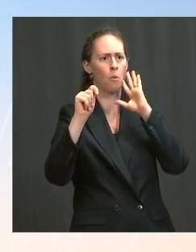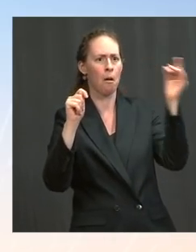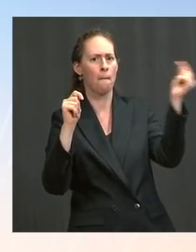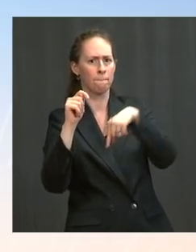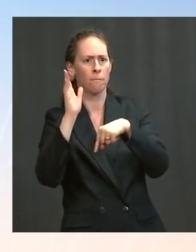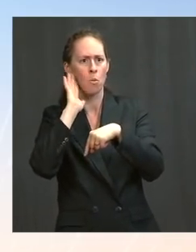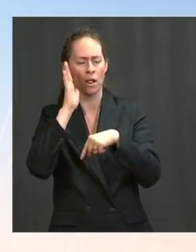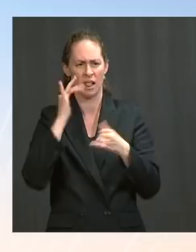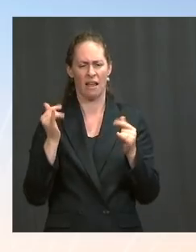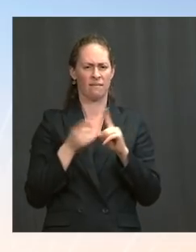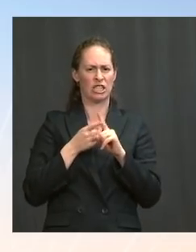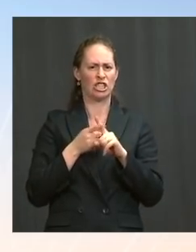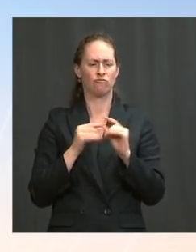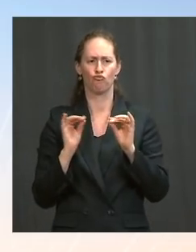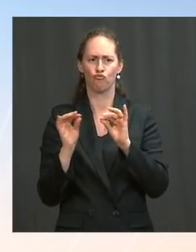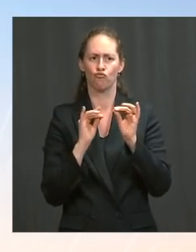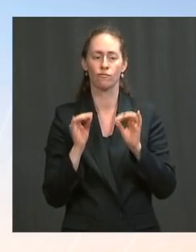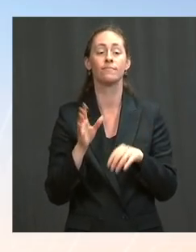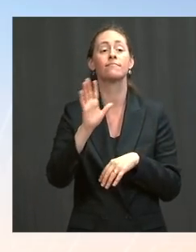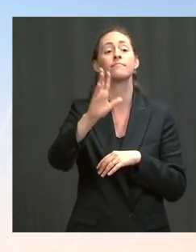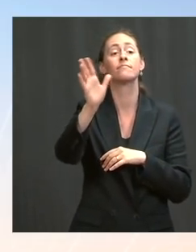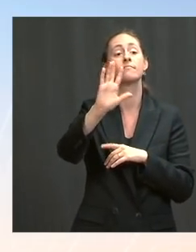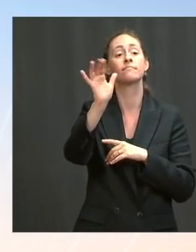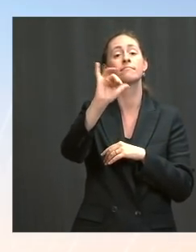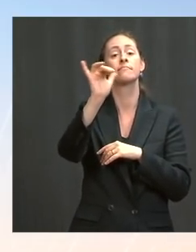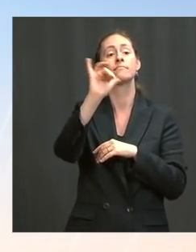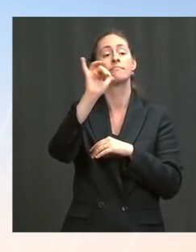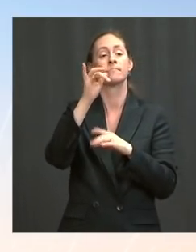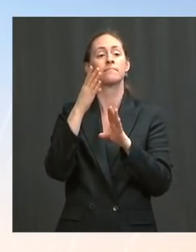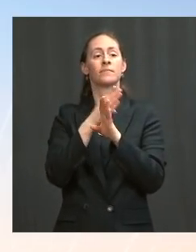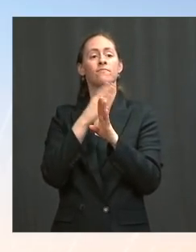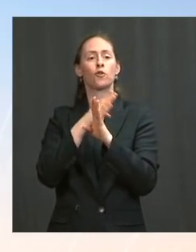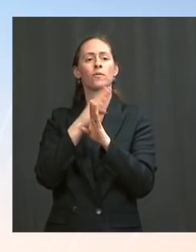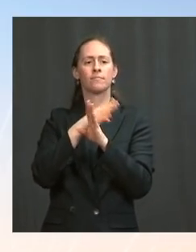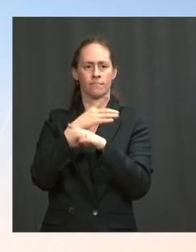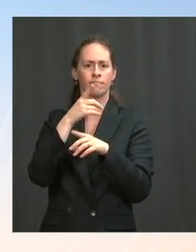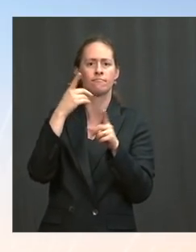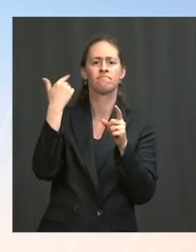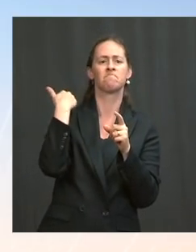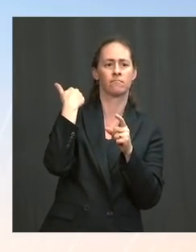on recent engagements we've had at a variety of levels: Secretary Austin and Secretary Blinken,